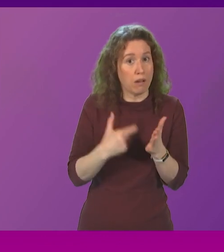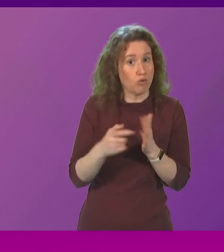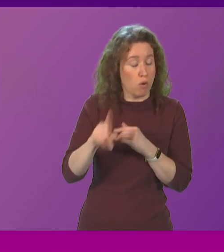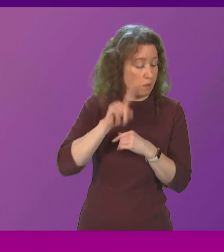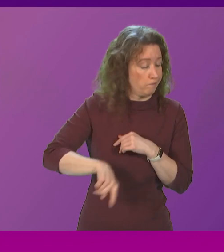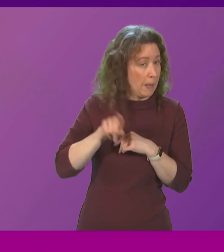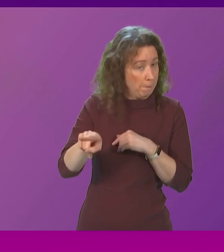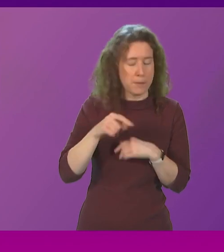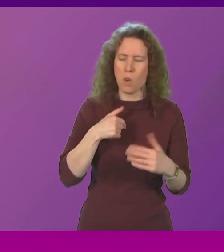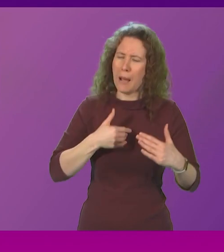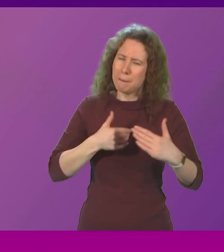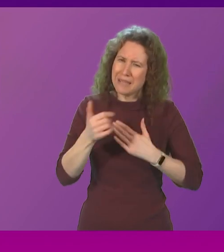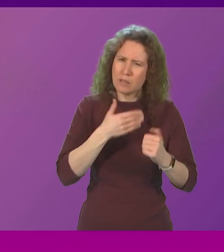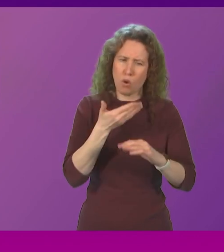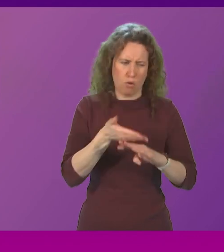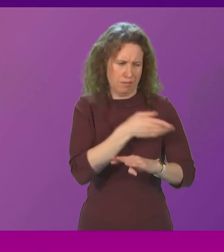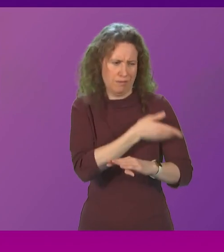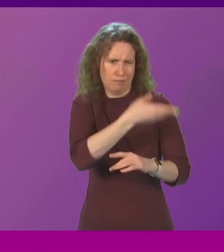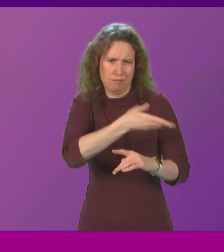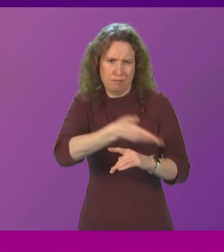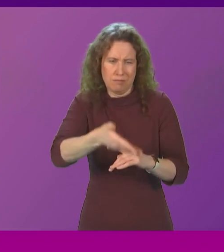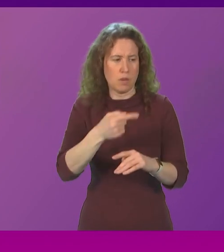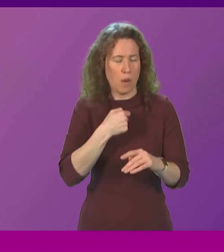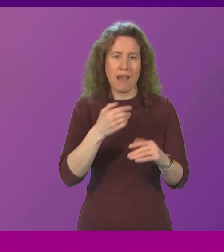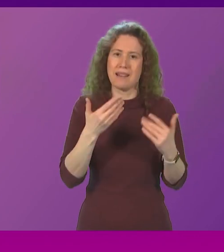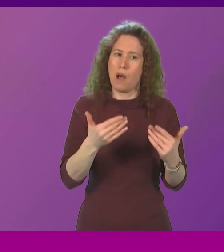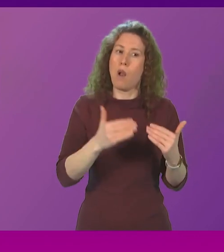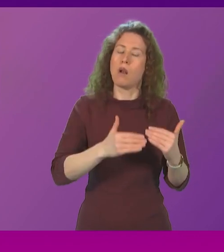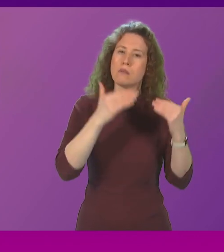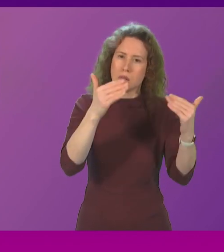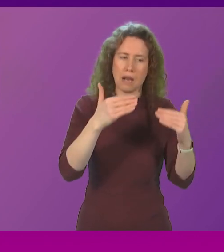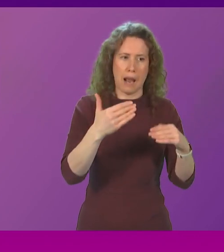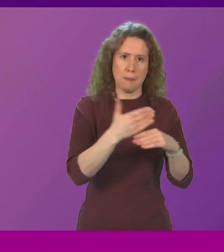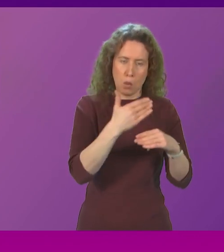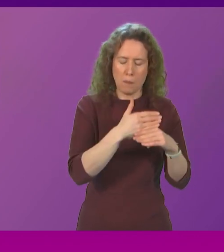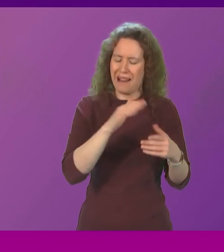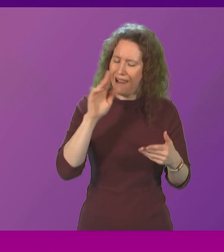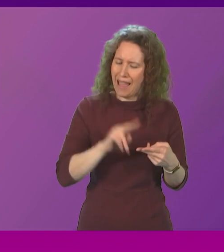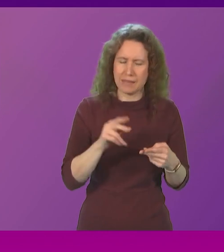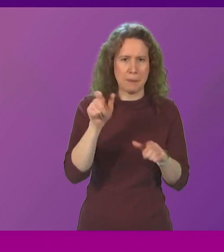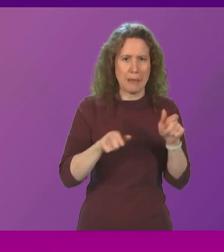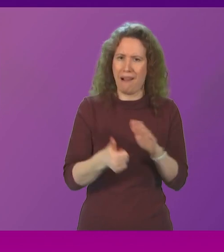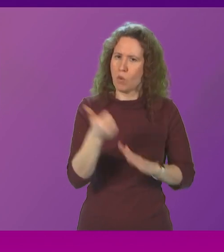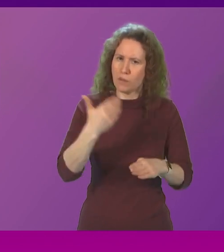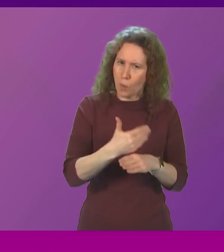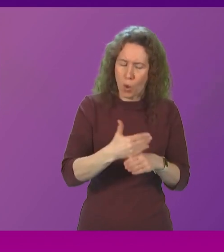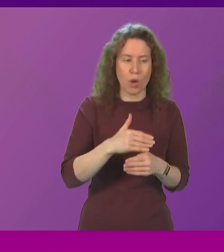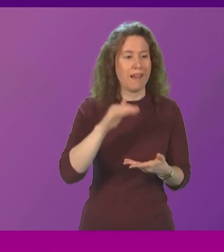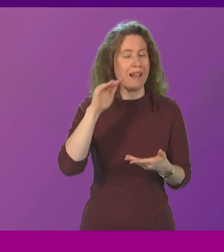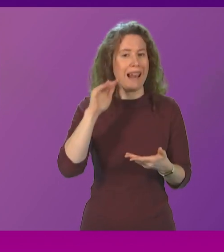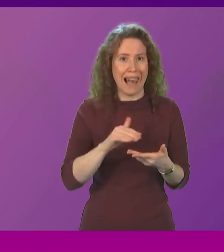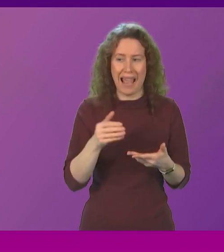I am building on a legacy of higher employment, lower unemployment and low economic inactivity.